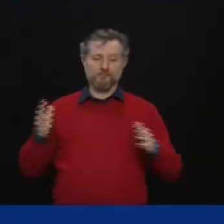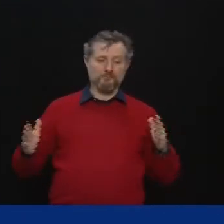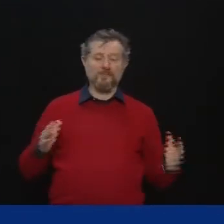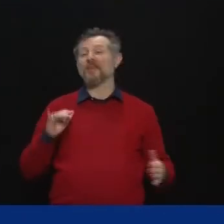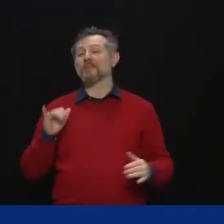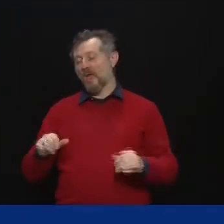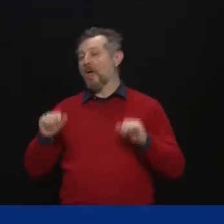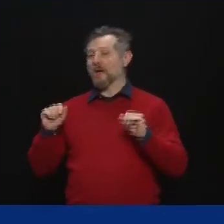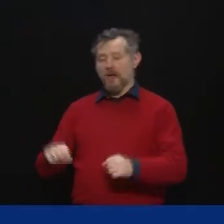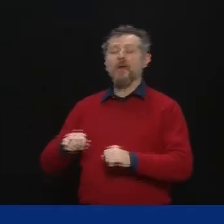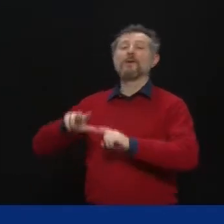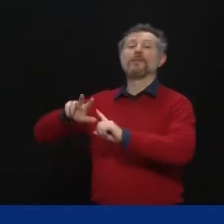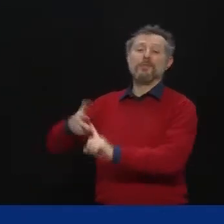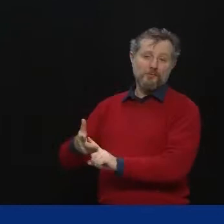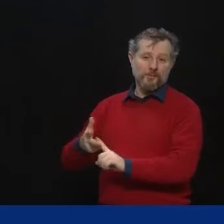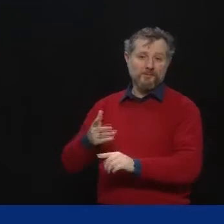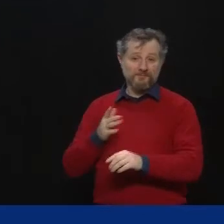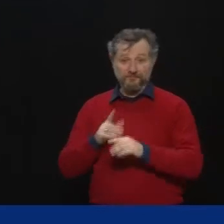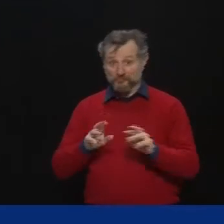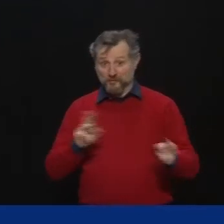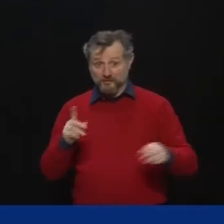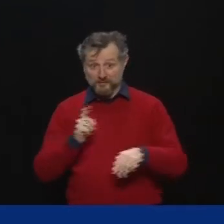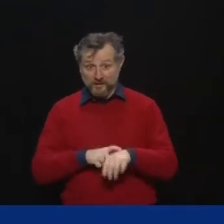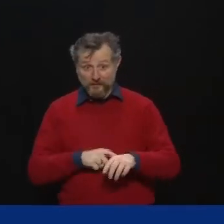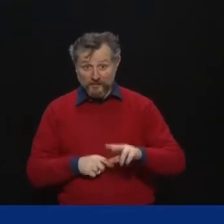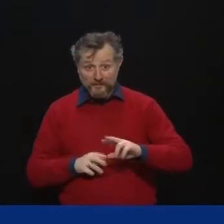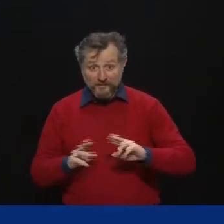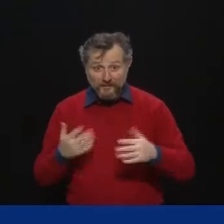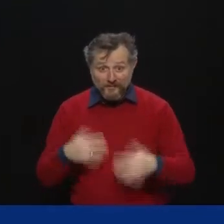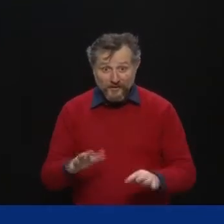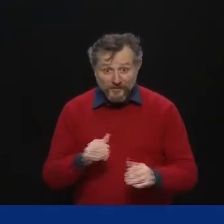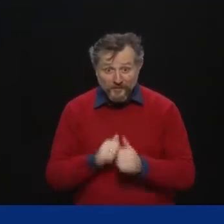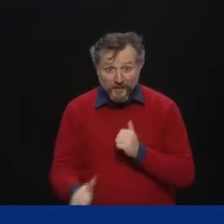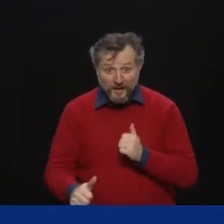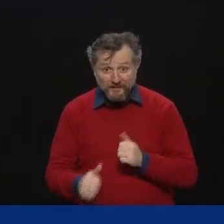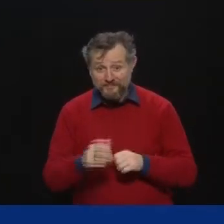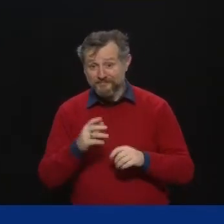RECEIVED EITHER YOUR PFIZER OR MODERNA OR J&J TO GET THE VACCINATION. WHETHER IT'S EIGHT MONTHS, SIX